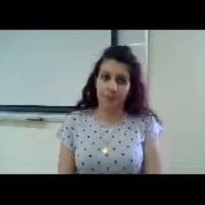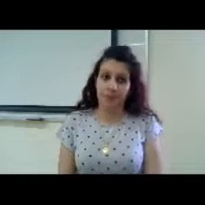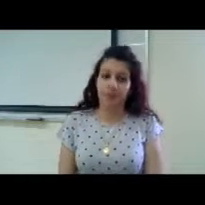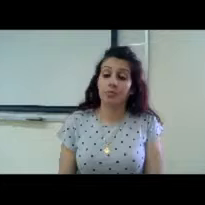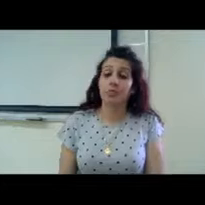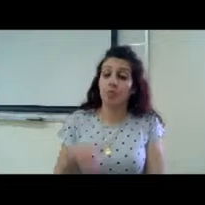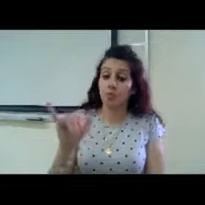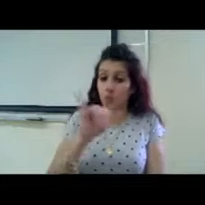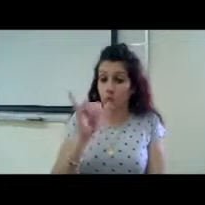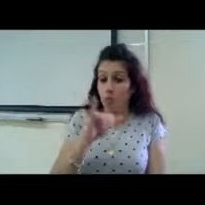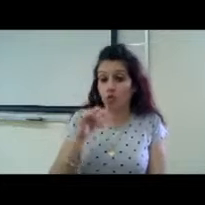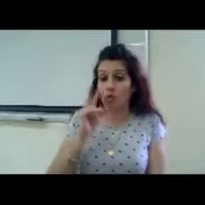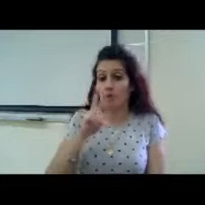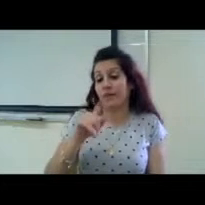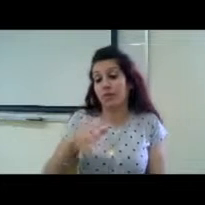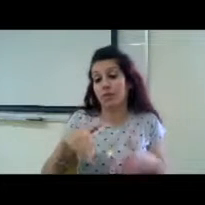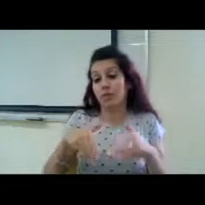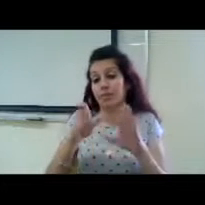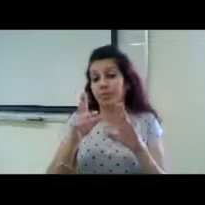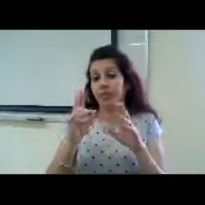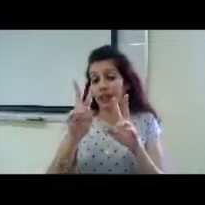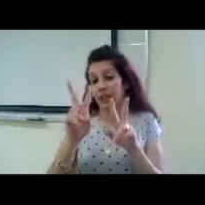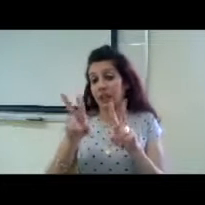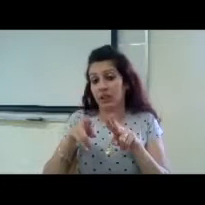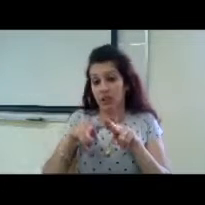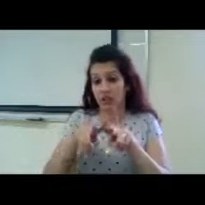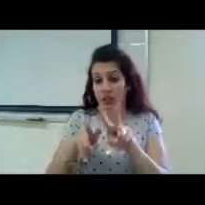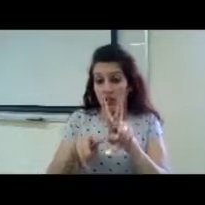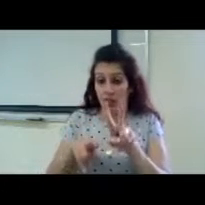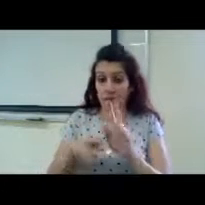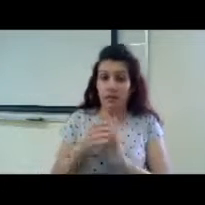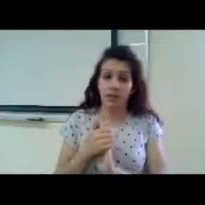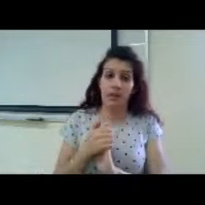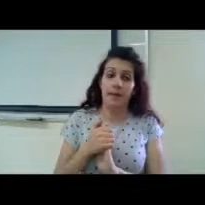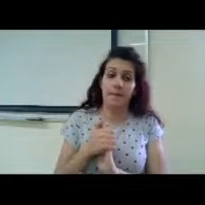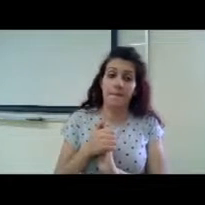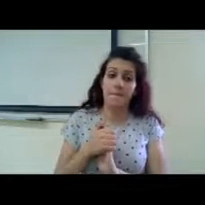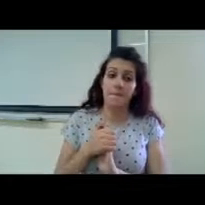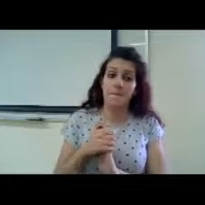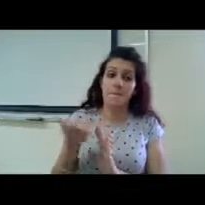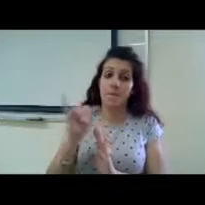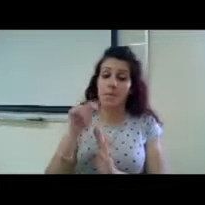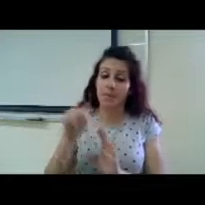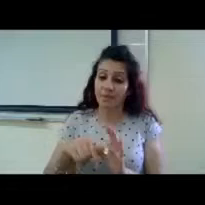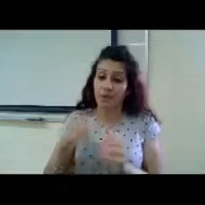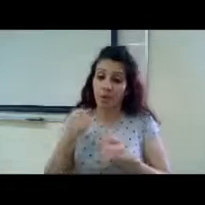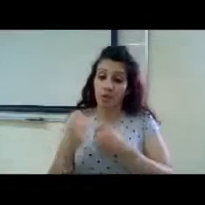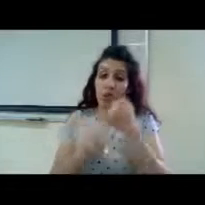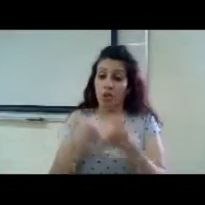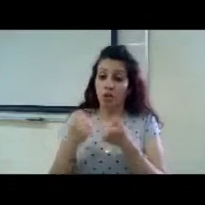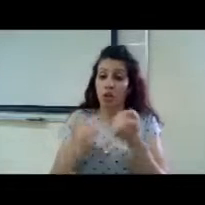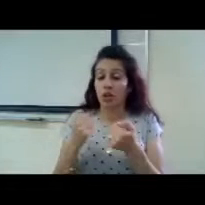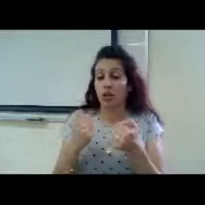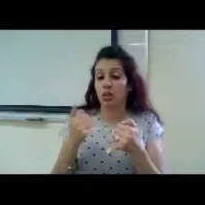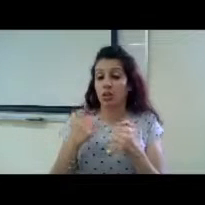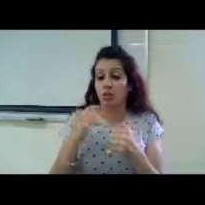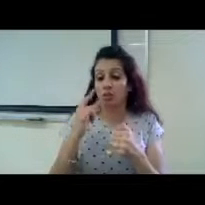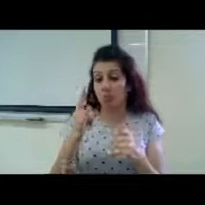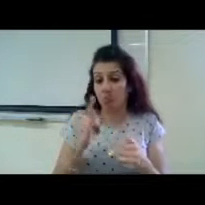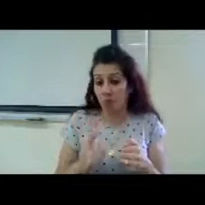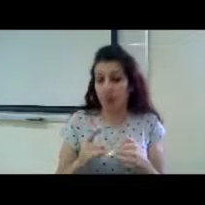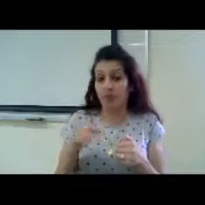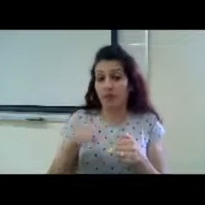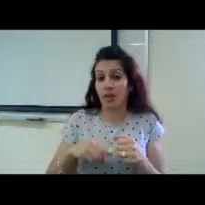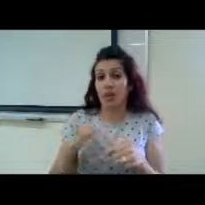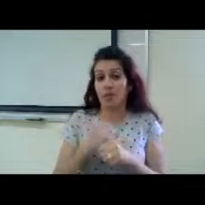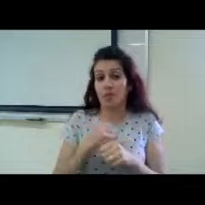for when you have this presentation shared with you one of the key important